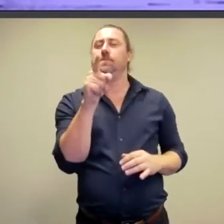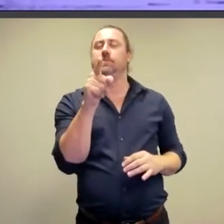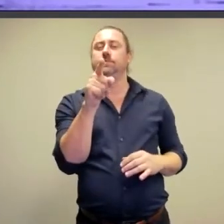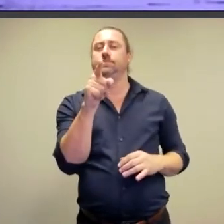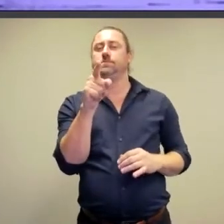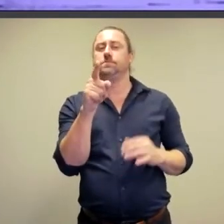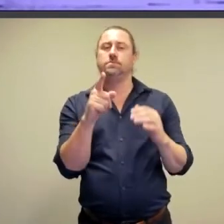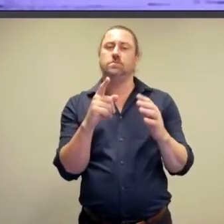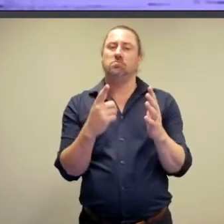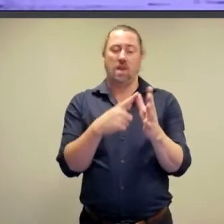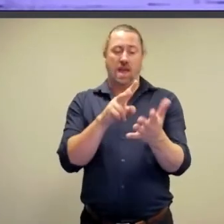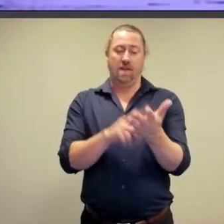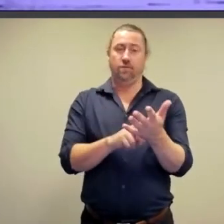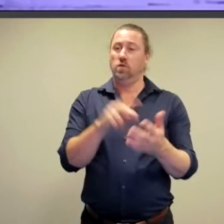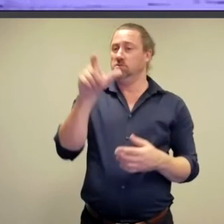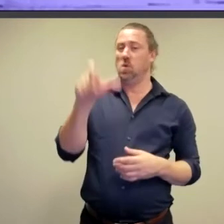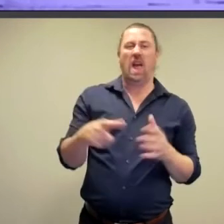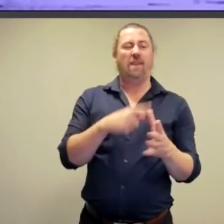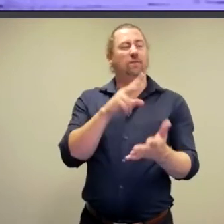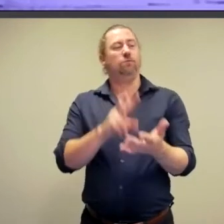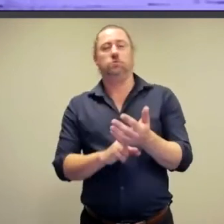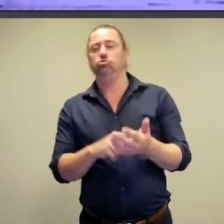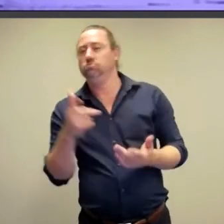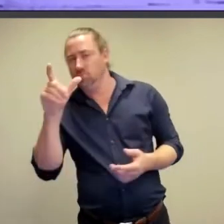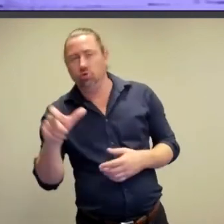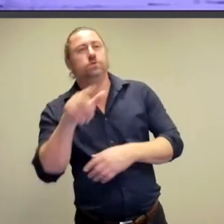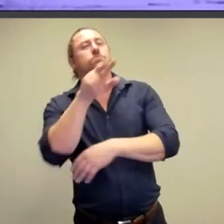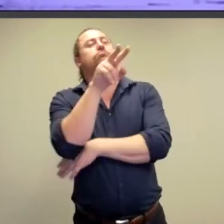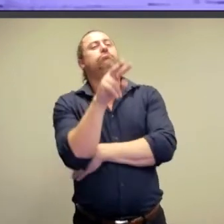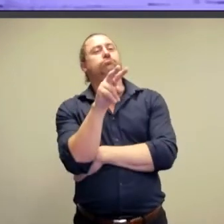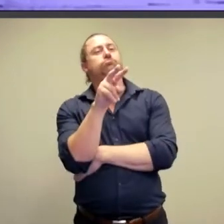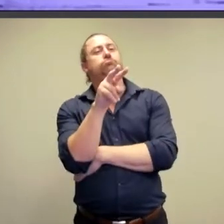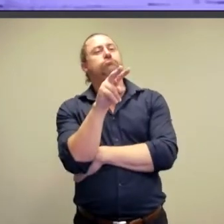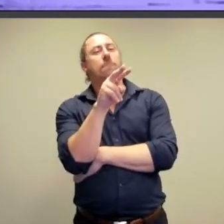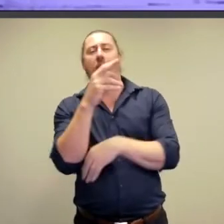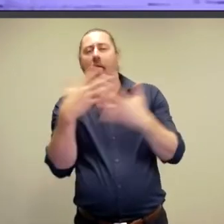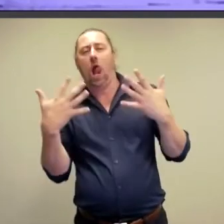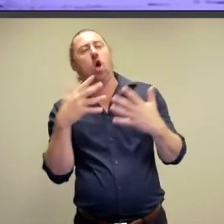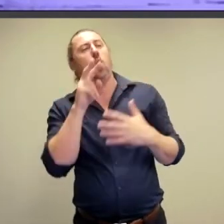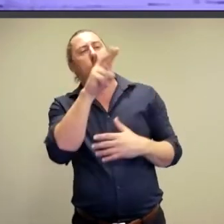average person spends with an artwork